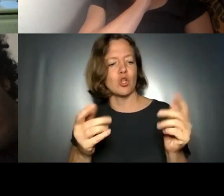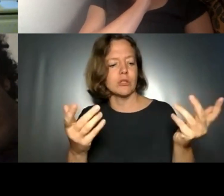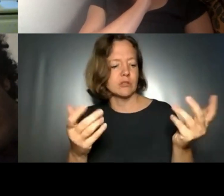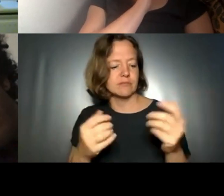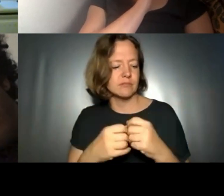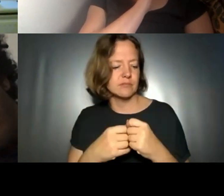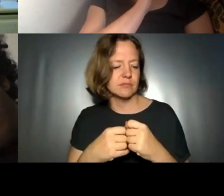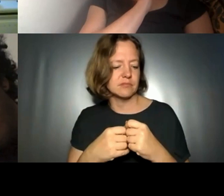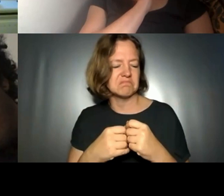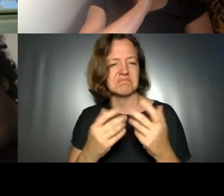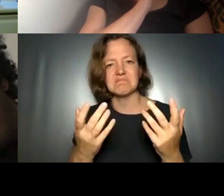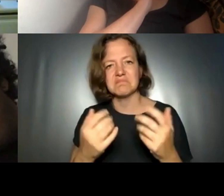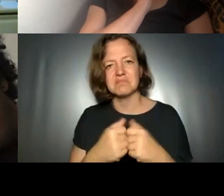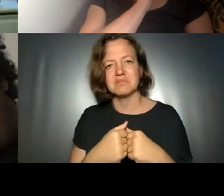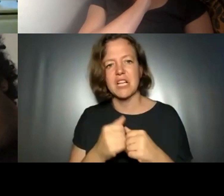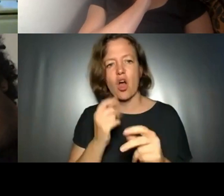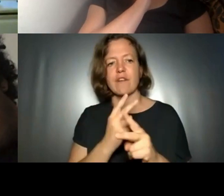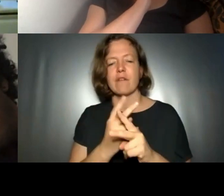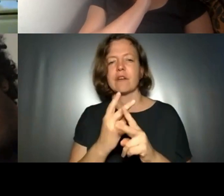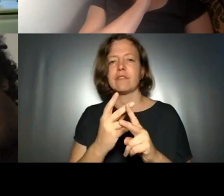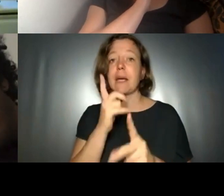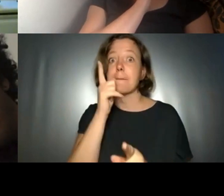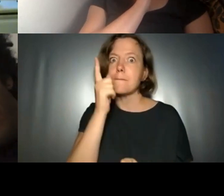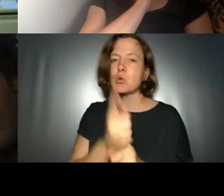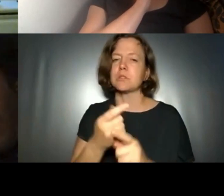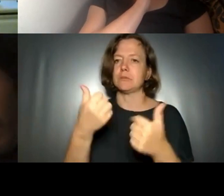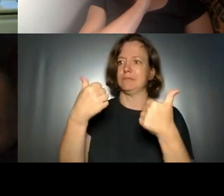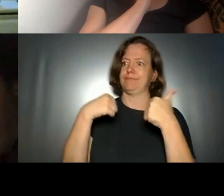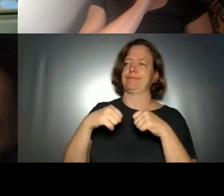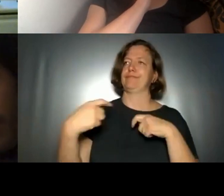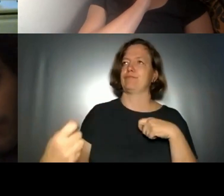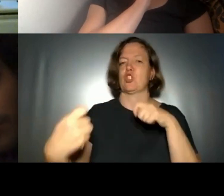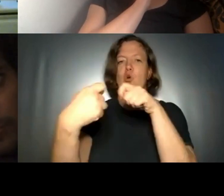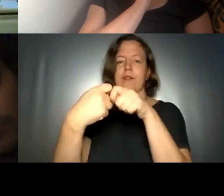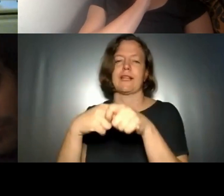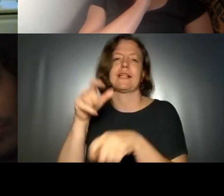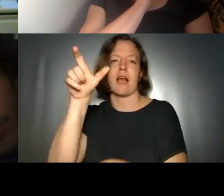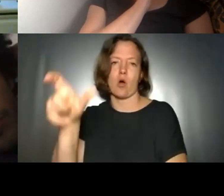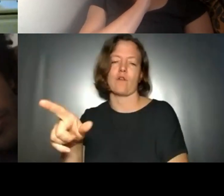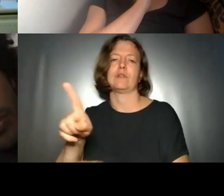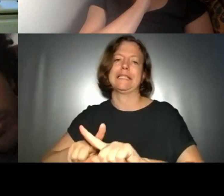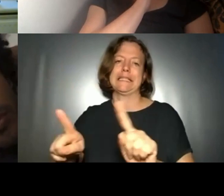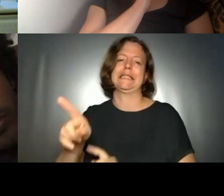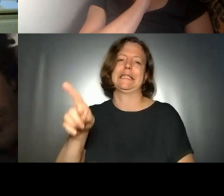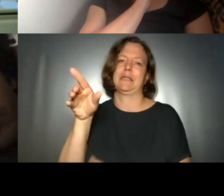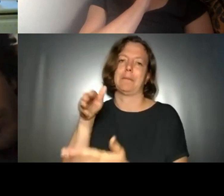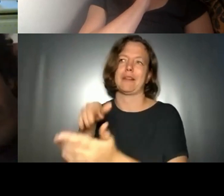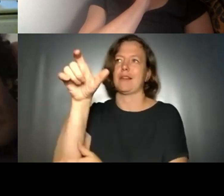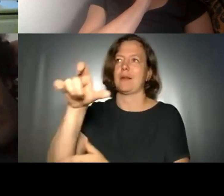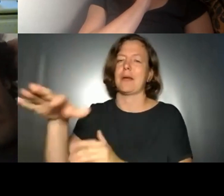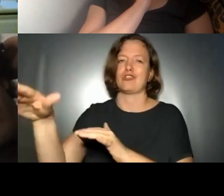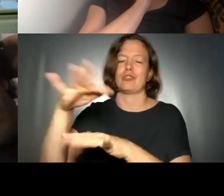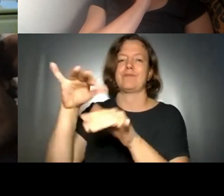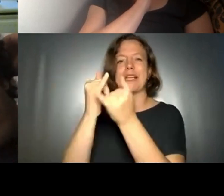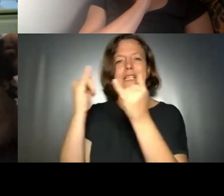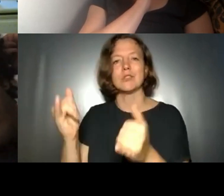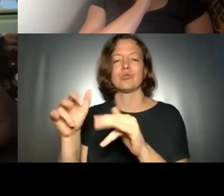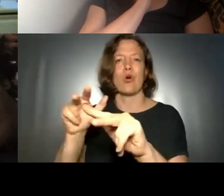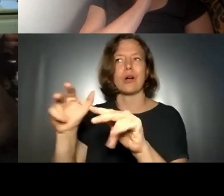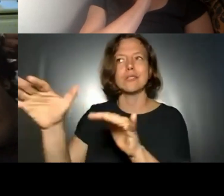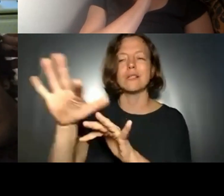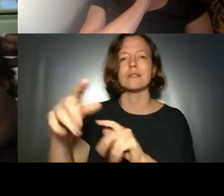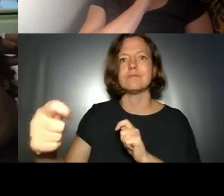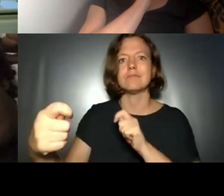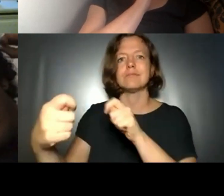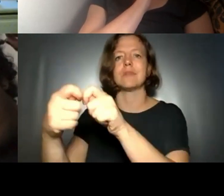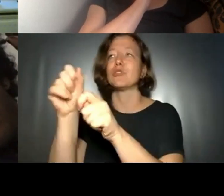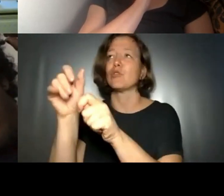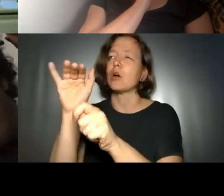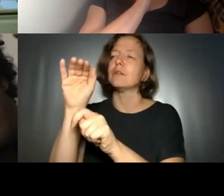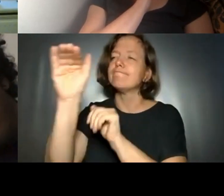we often have to be in contact with these non-disabled led structures to actually make spaces happen.